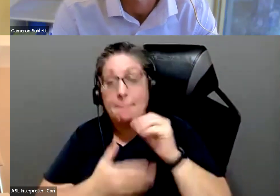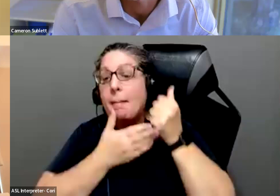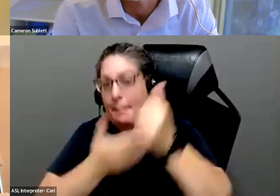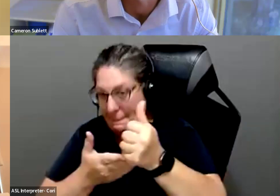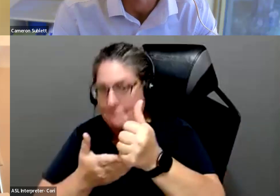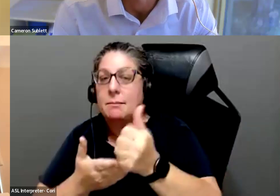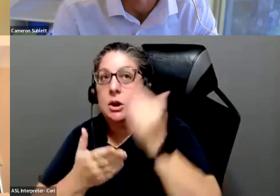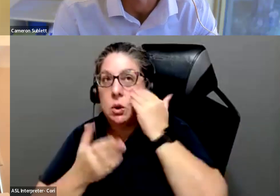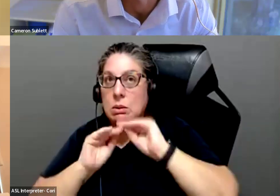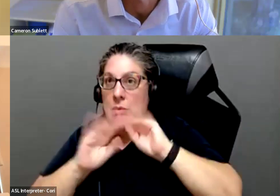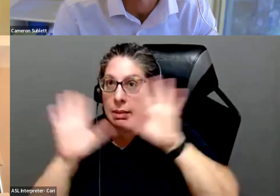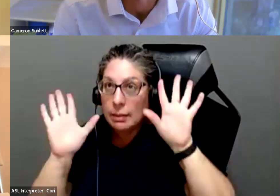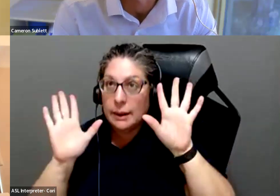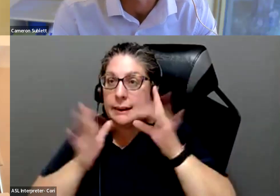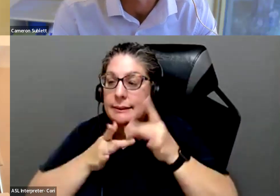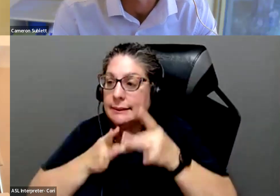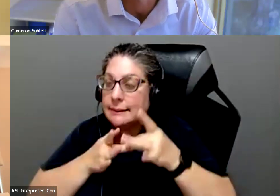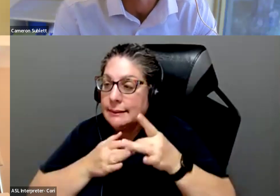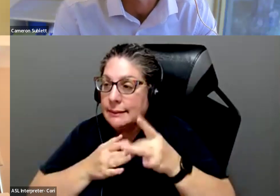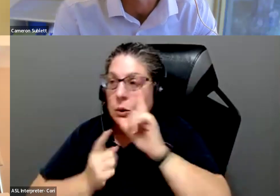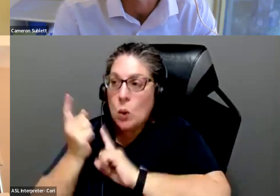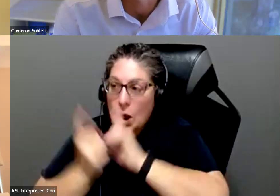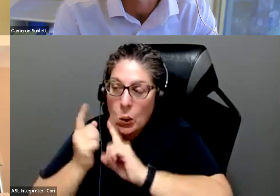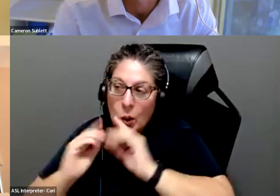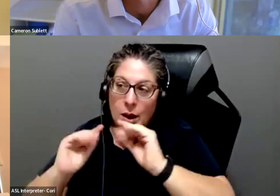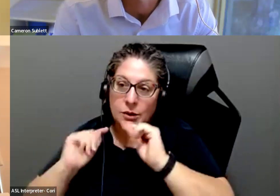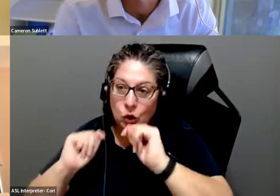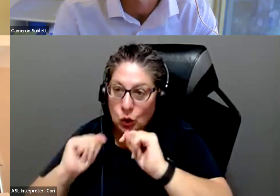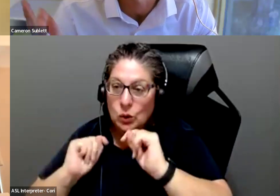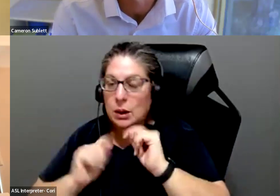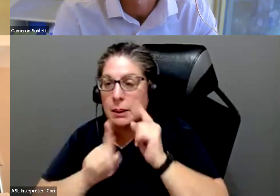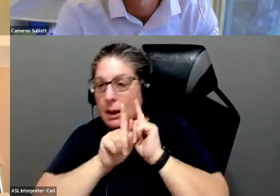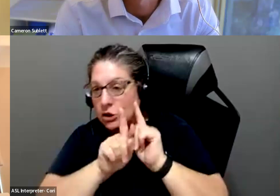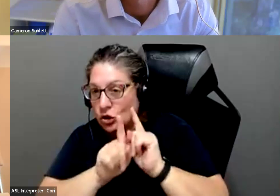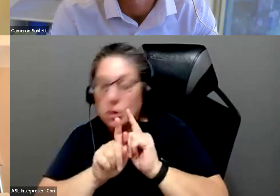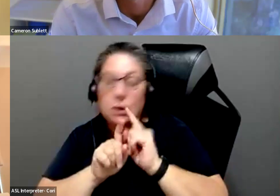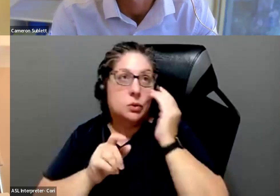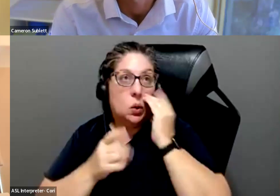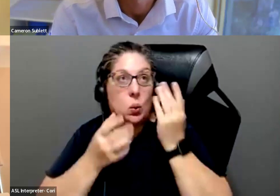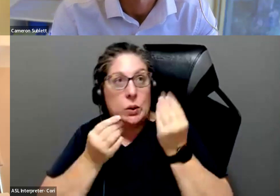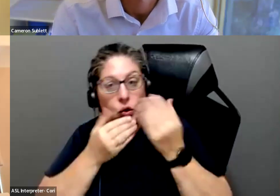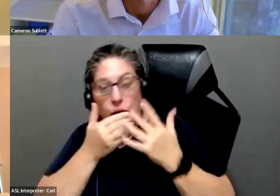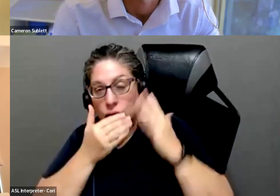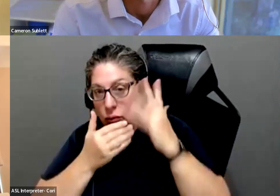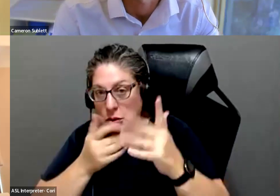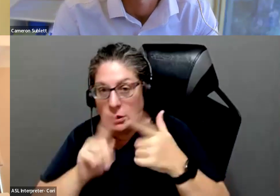with clarity and guidance, they are getting one-on-1 tutoring and mentorship from Anna.